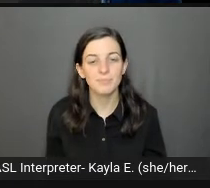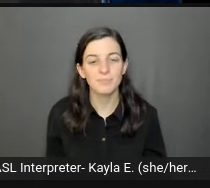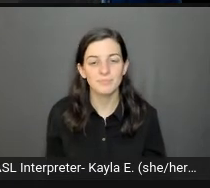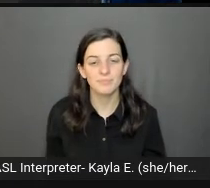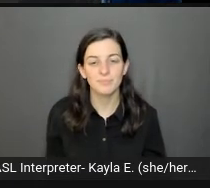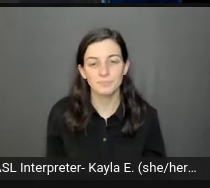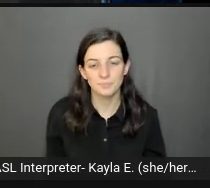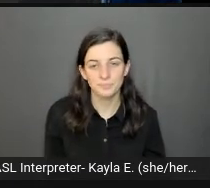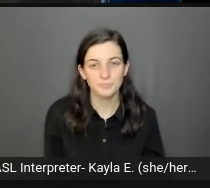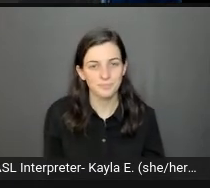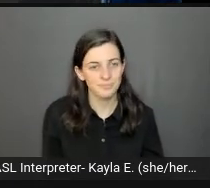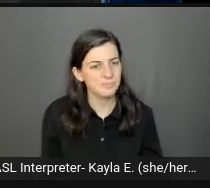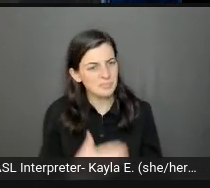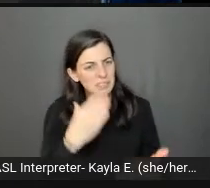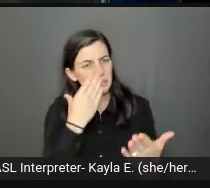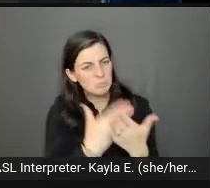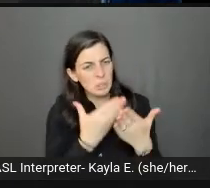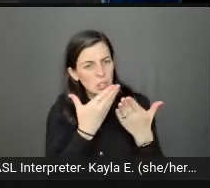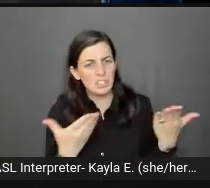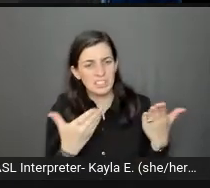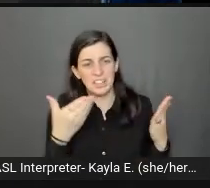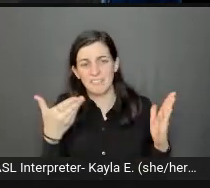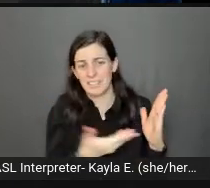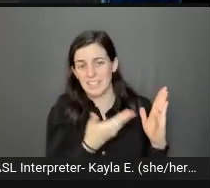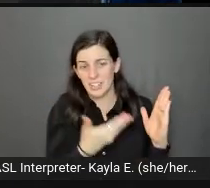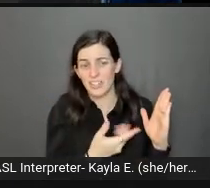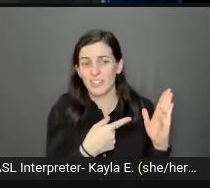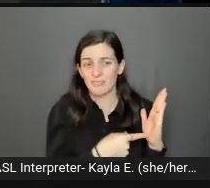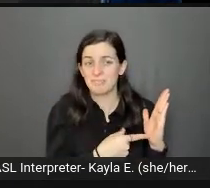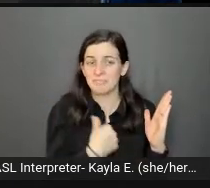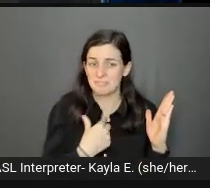Some good stuff in here actually, I was pleased to discover.